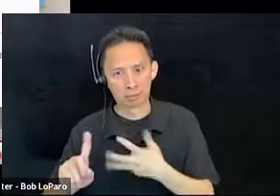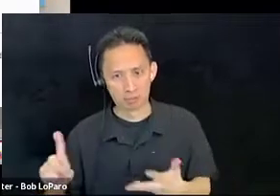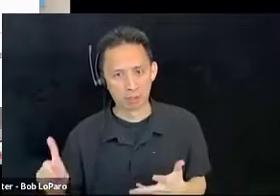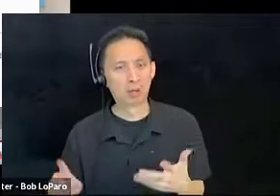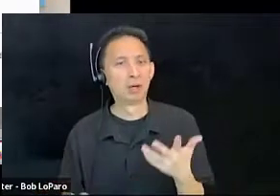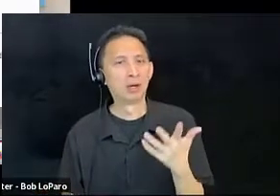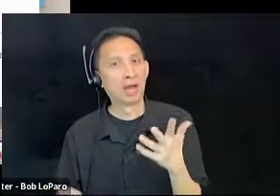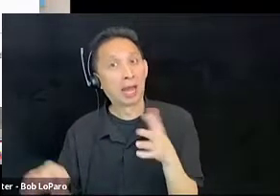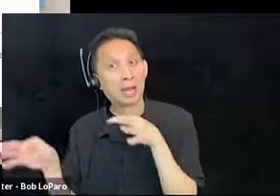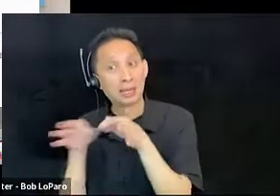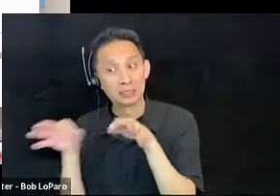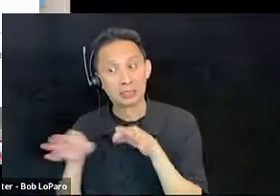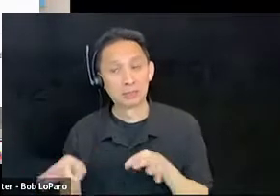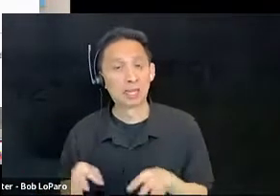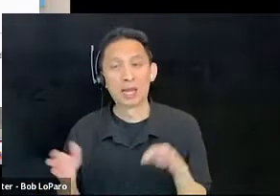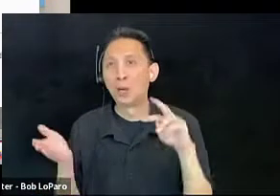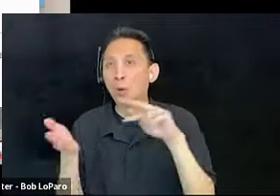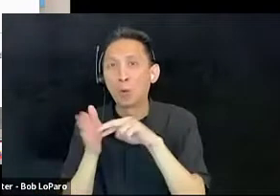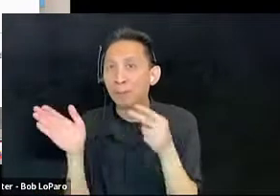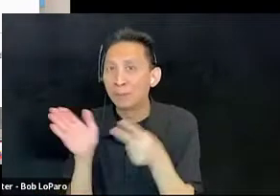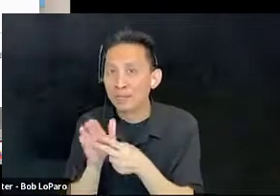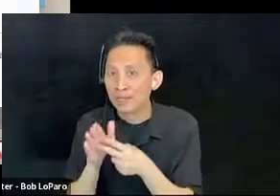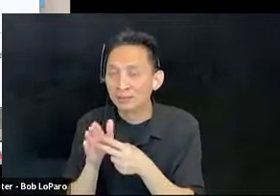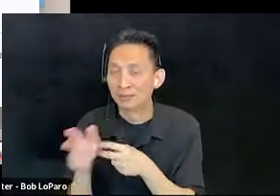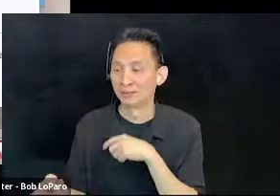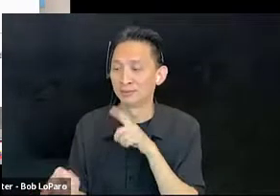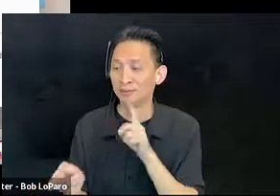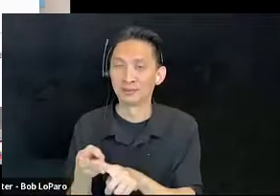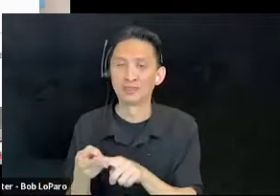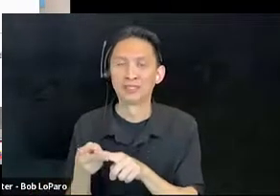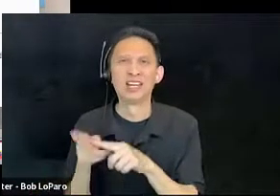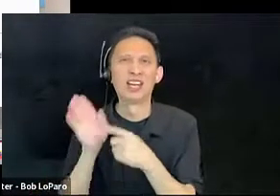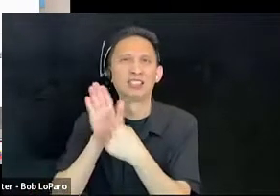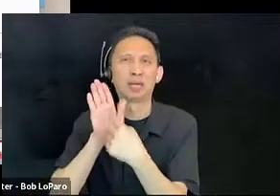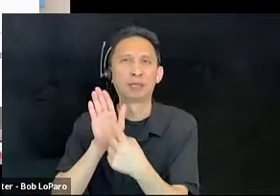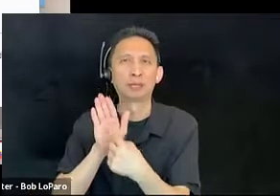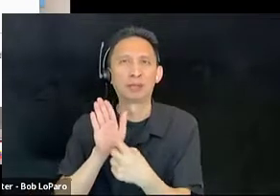that explains what it is and gives pretty thorough examples, right?